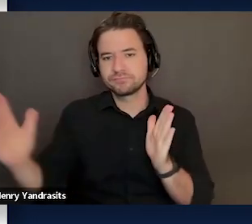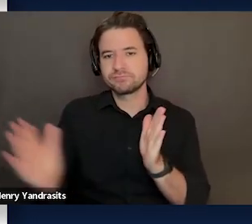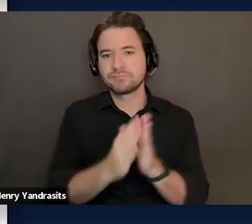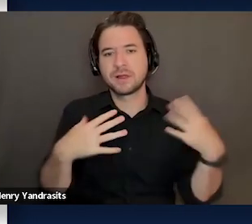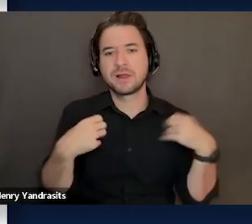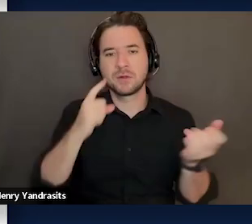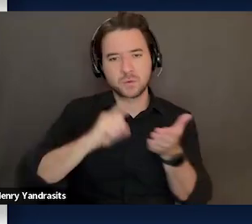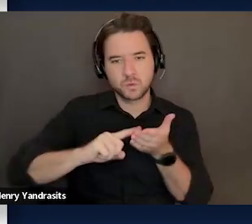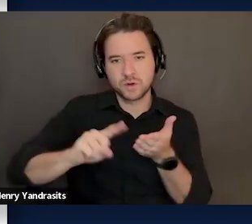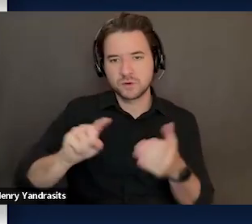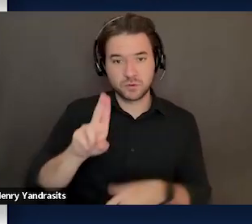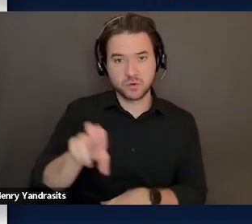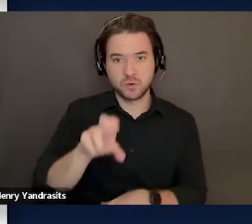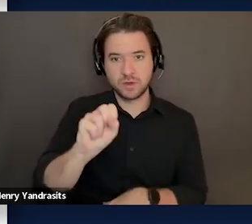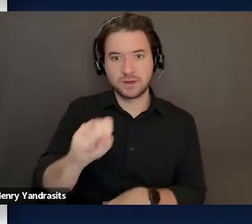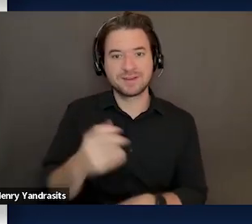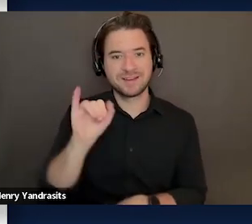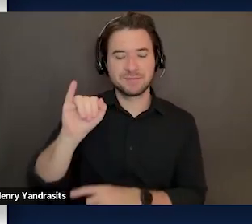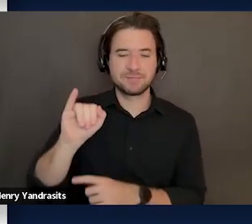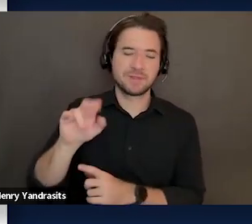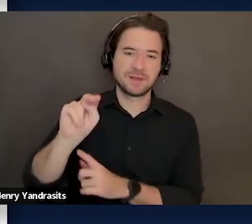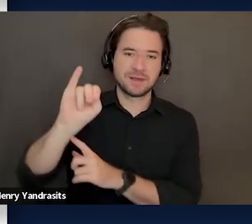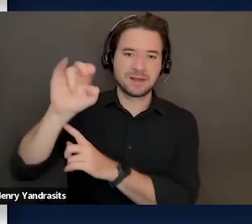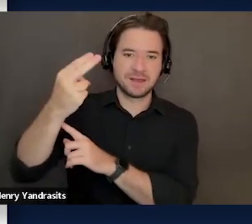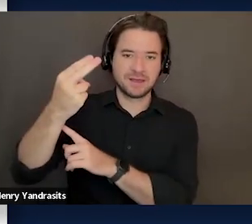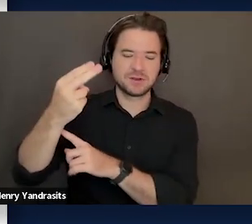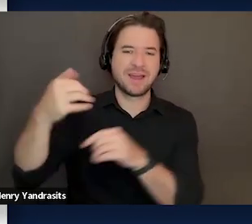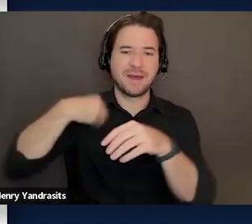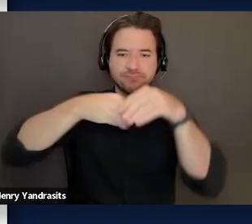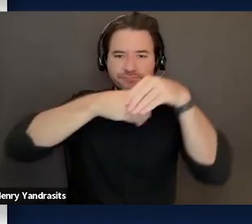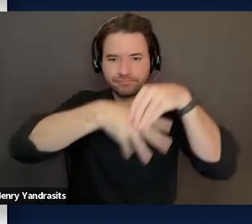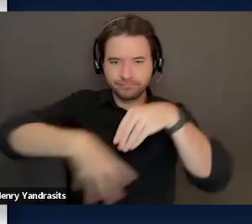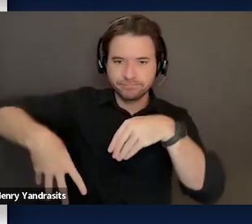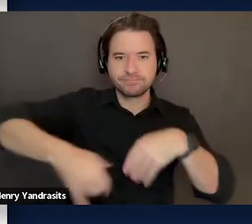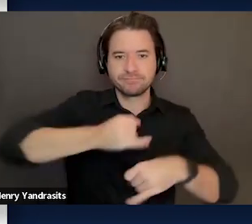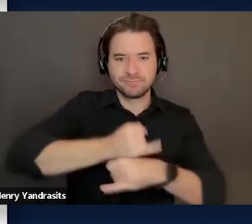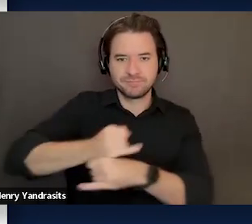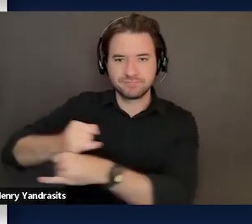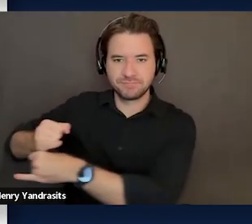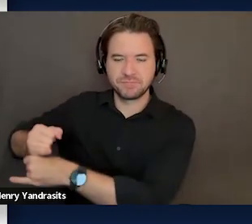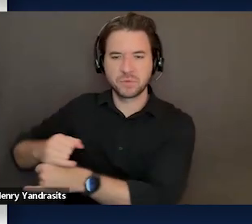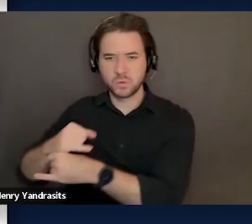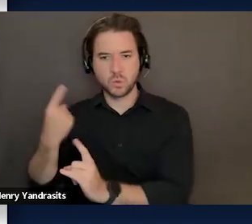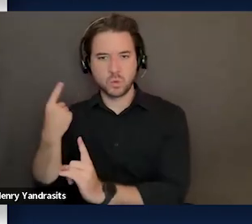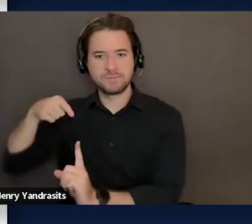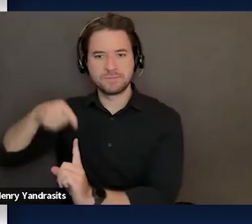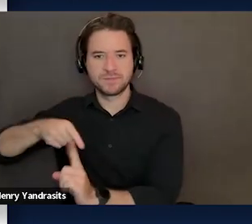There are very, very many institutes within NIH. An important one for this story is the National Institute of Minority Health.